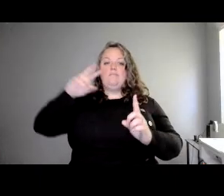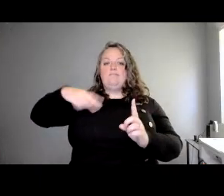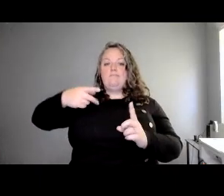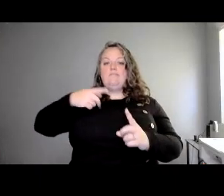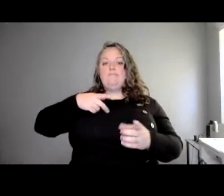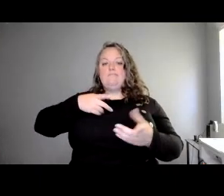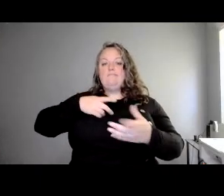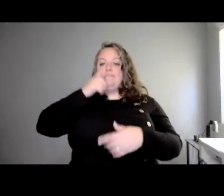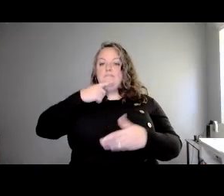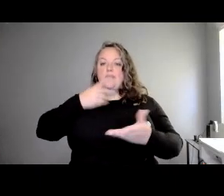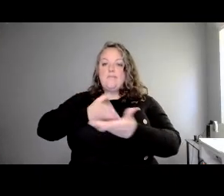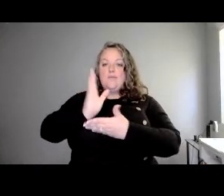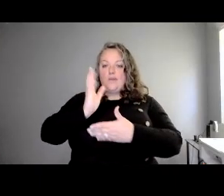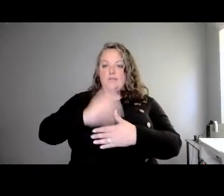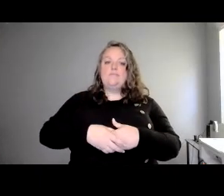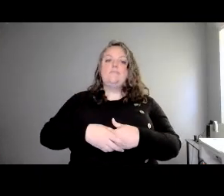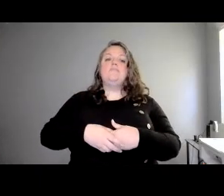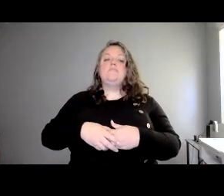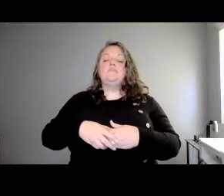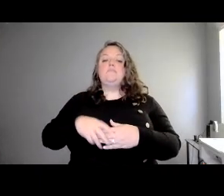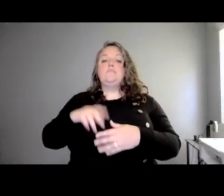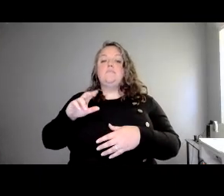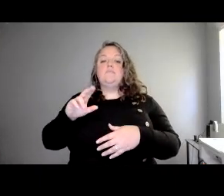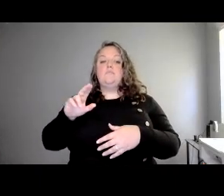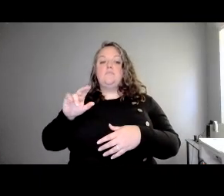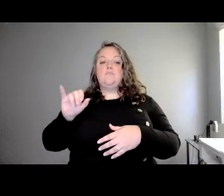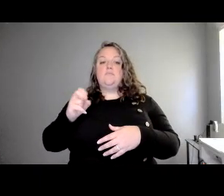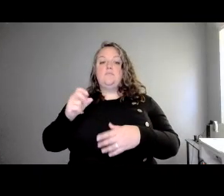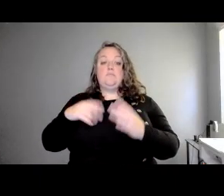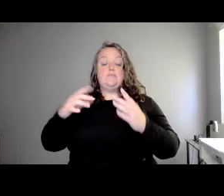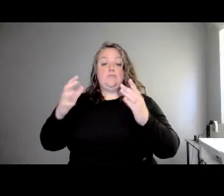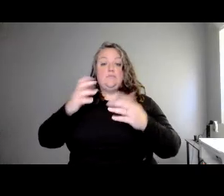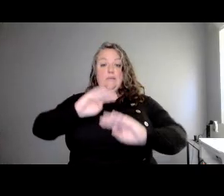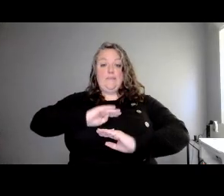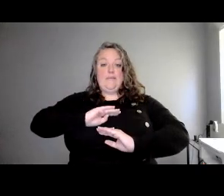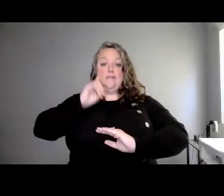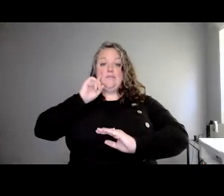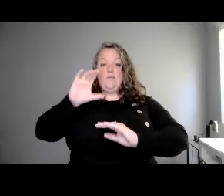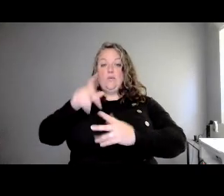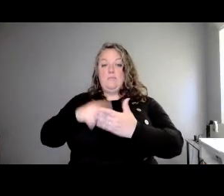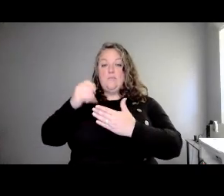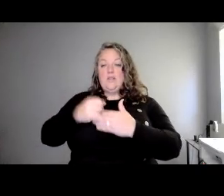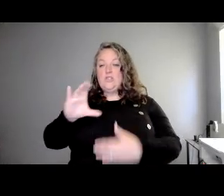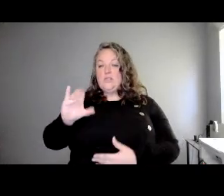US Department of Justice promotes compliance via project civic access. And there's also standards